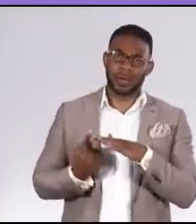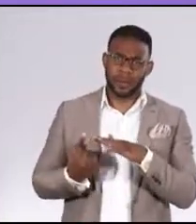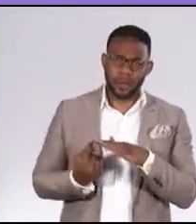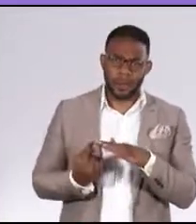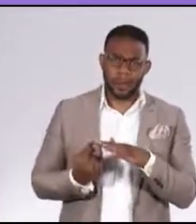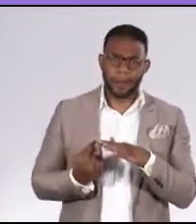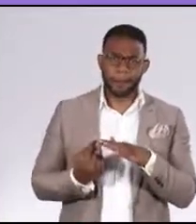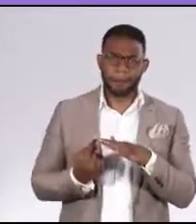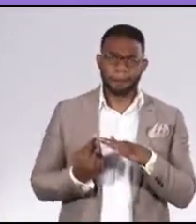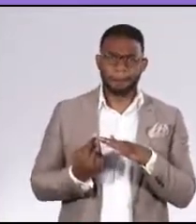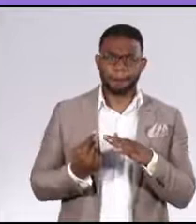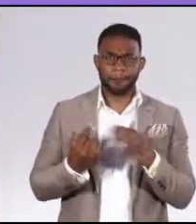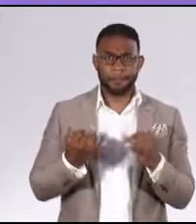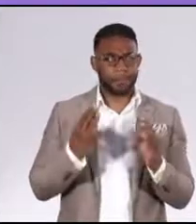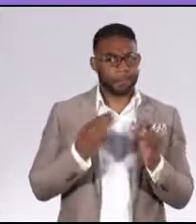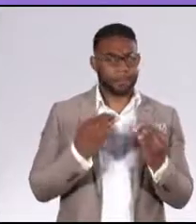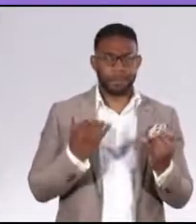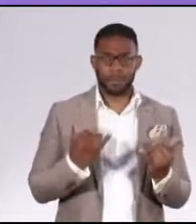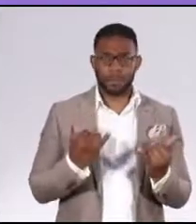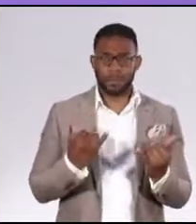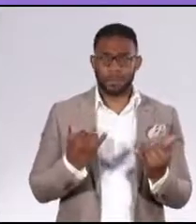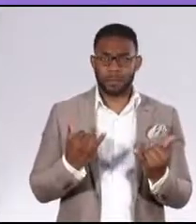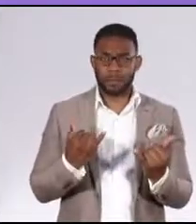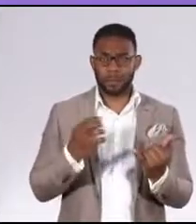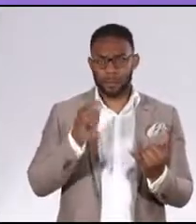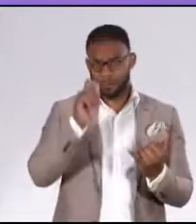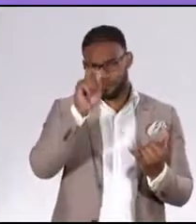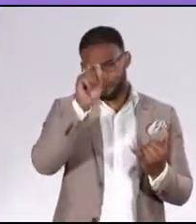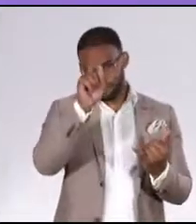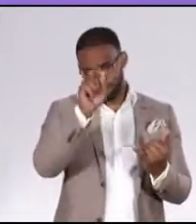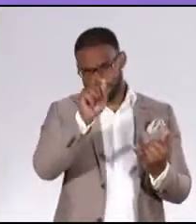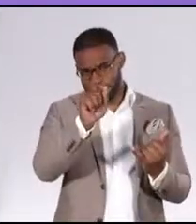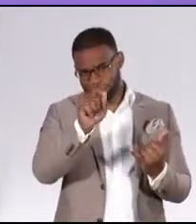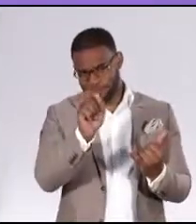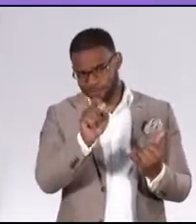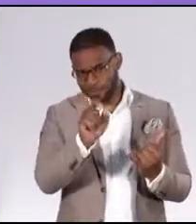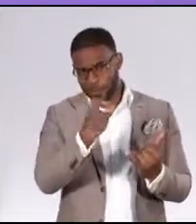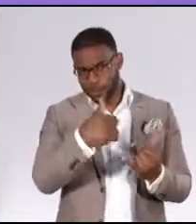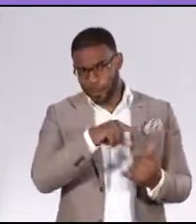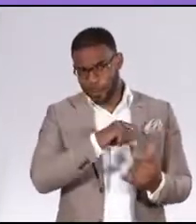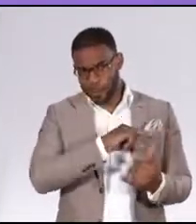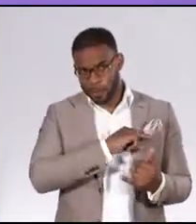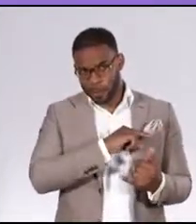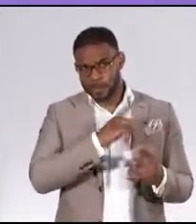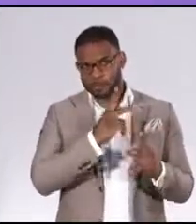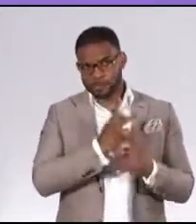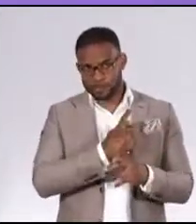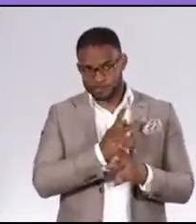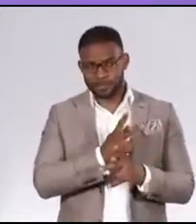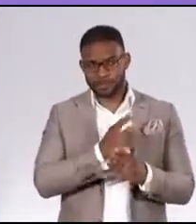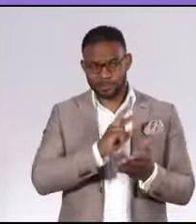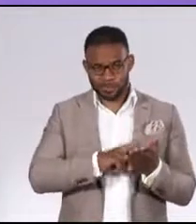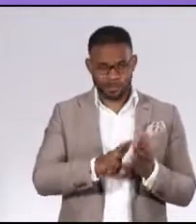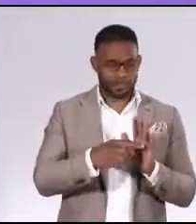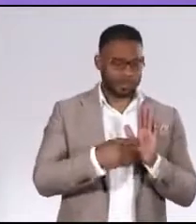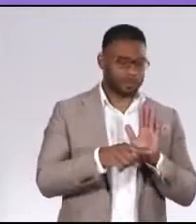This meeting today puts an exclamation.on qualitative research, which reflects reality.